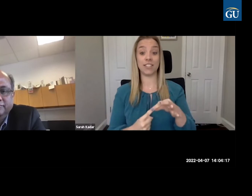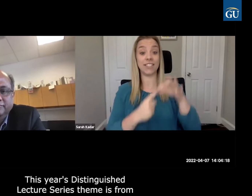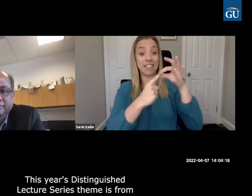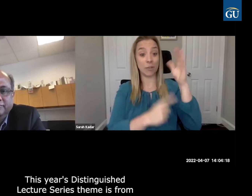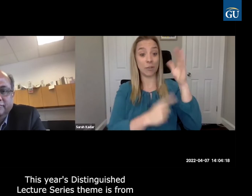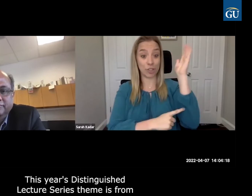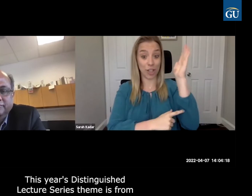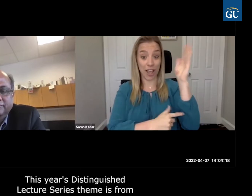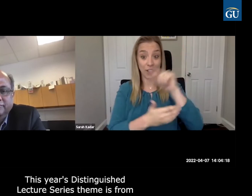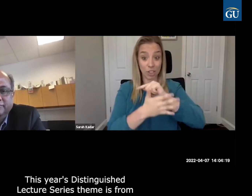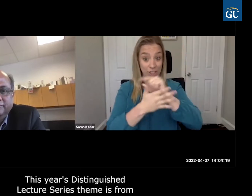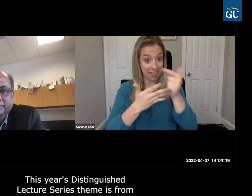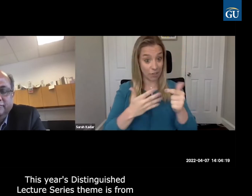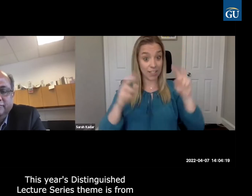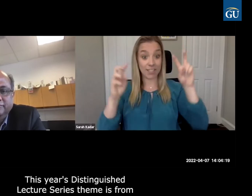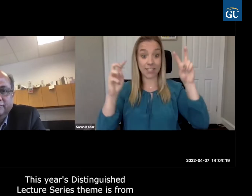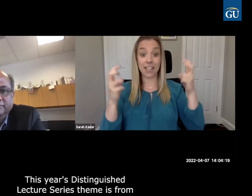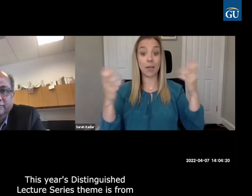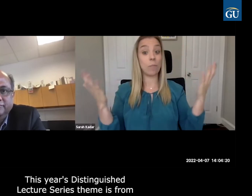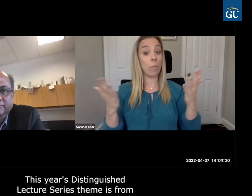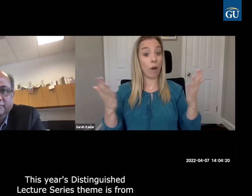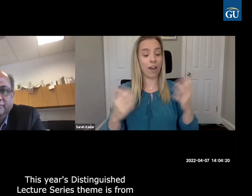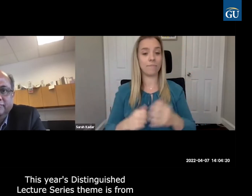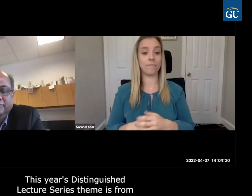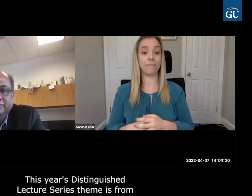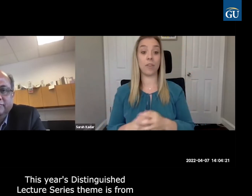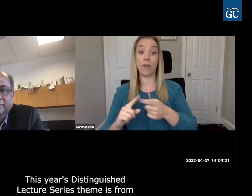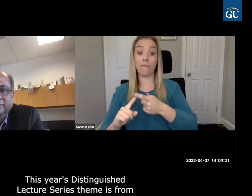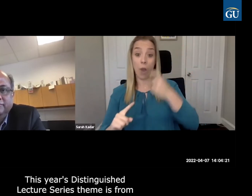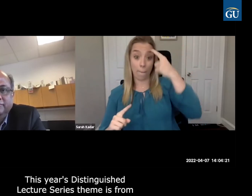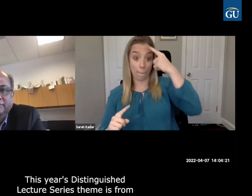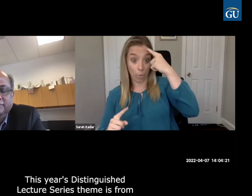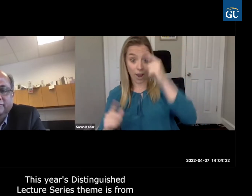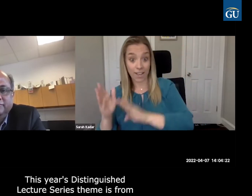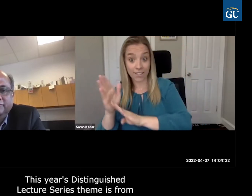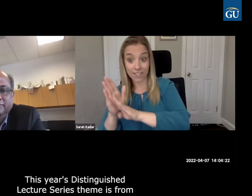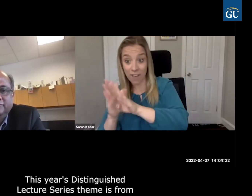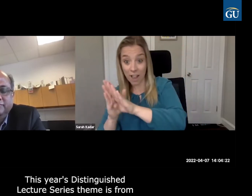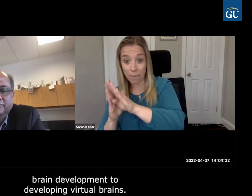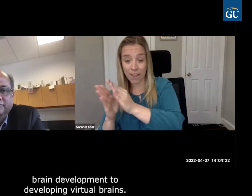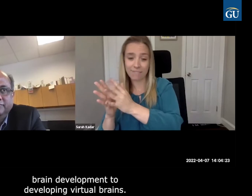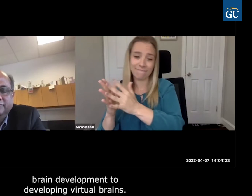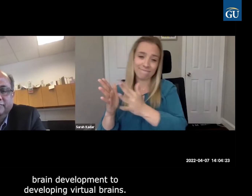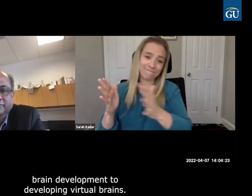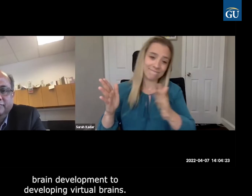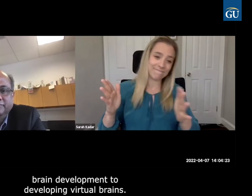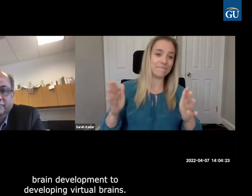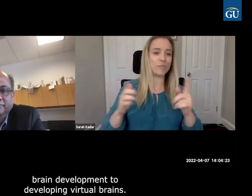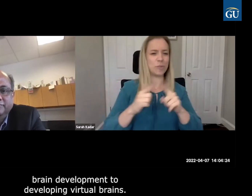this year's distinguished lecture series theme